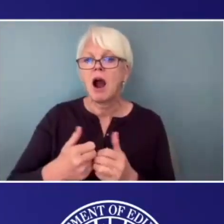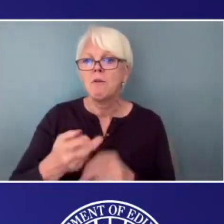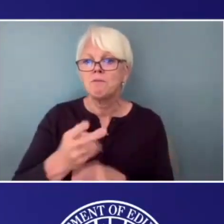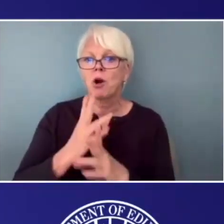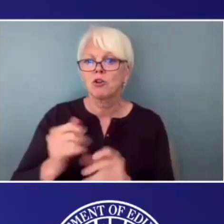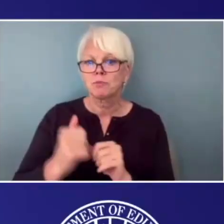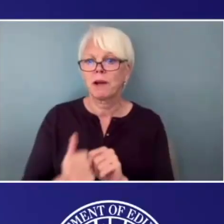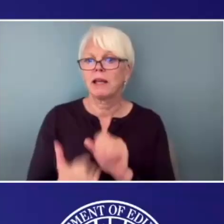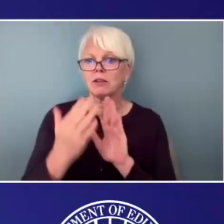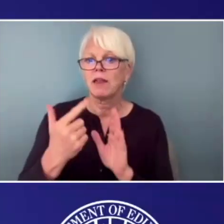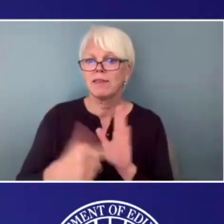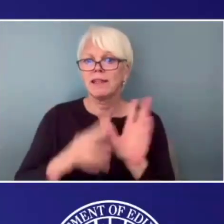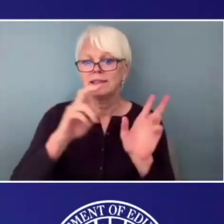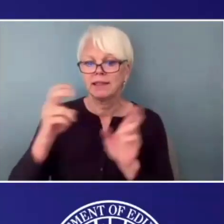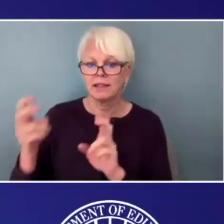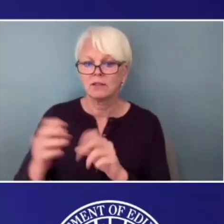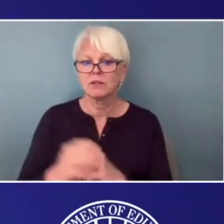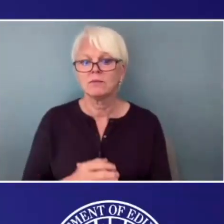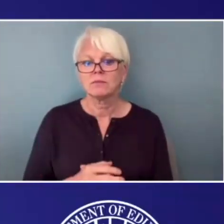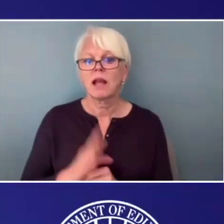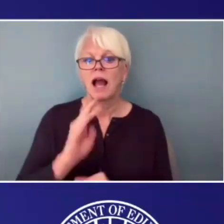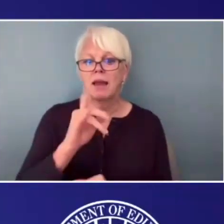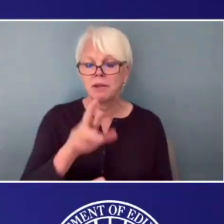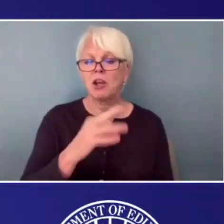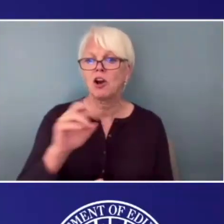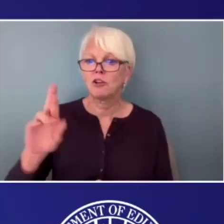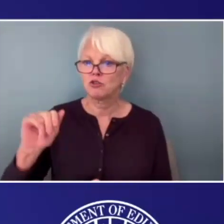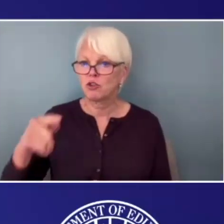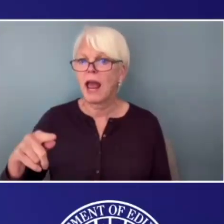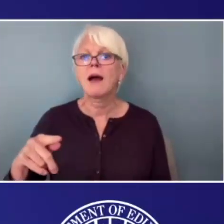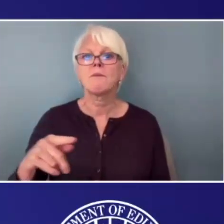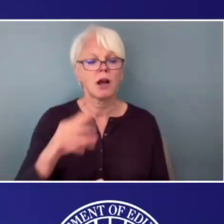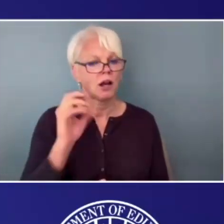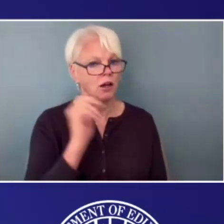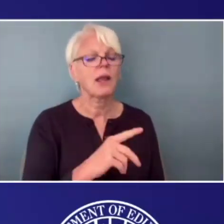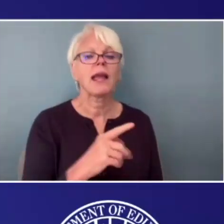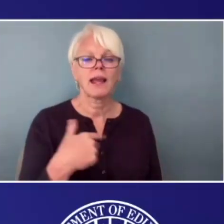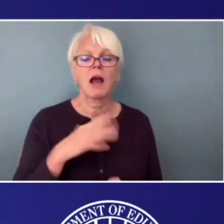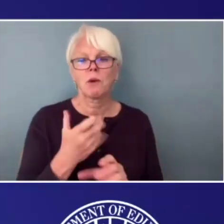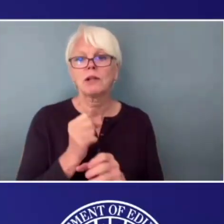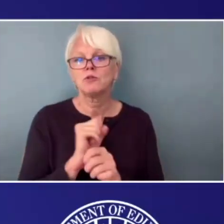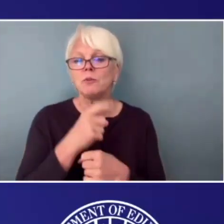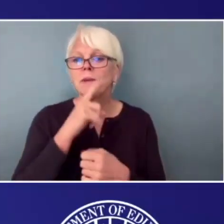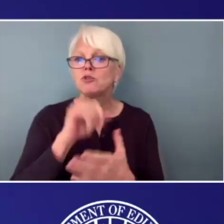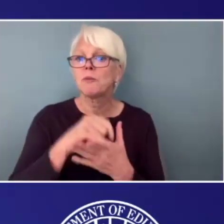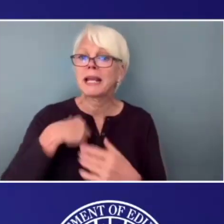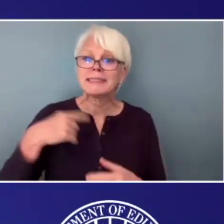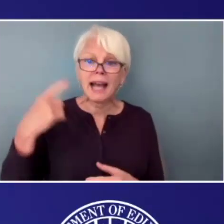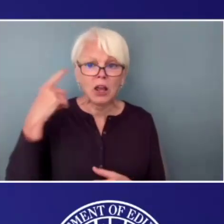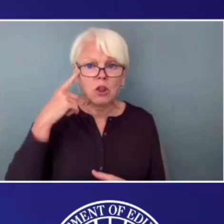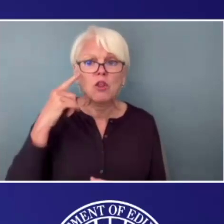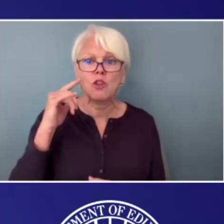IBR and RAP. I just wanted to make sure because I thought that, but one would not want to